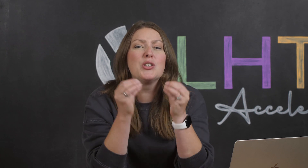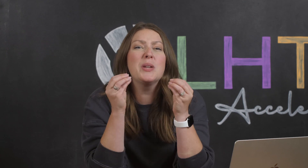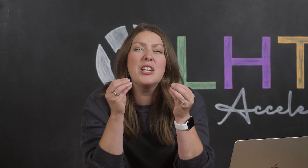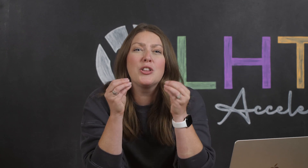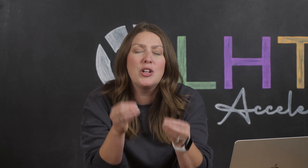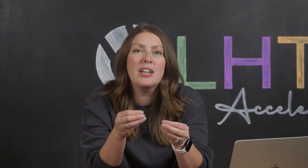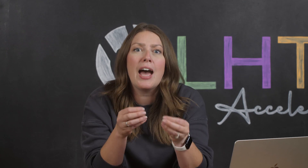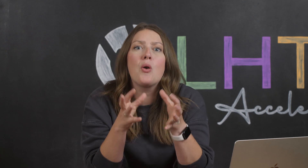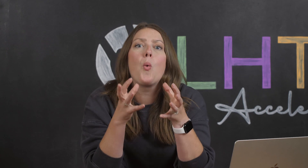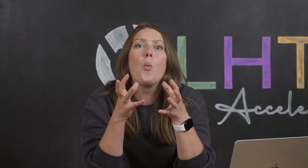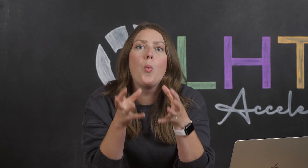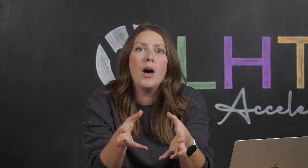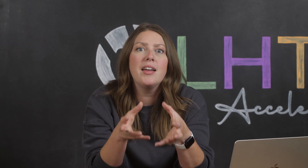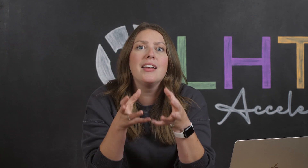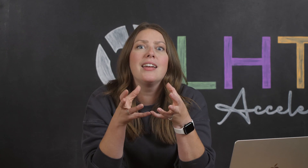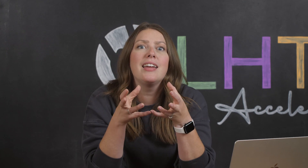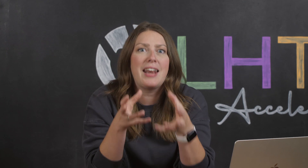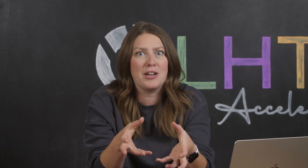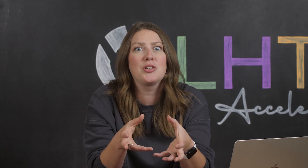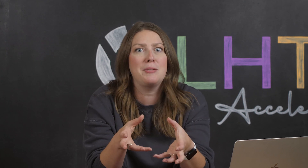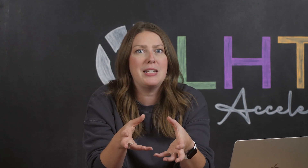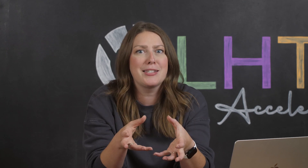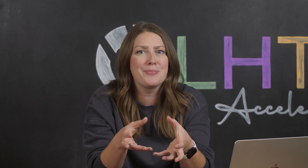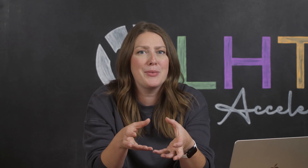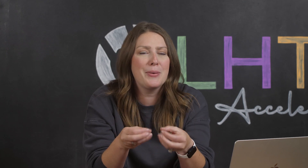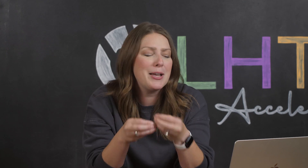So we need to look at what it actually means. Okay.